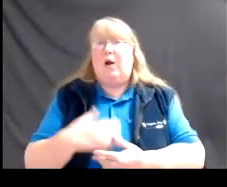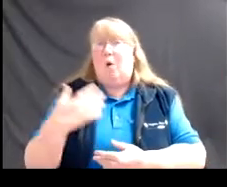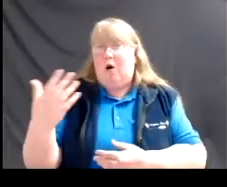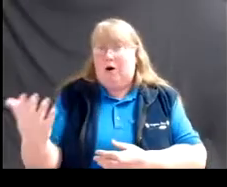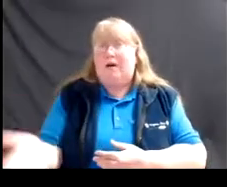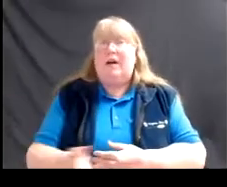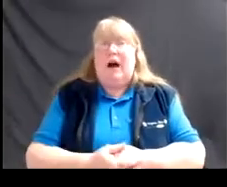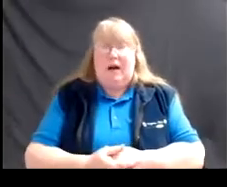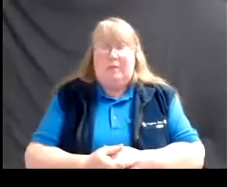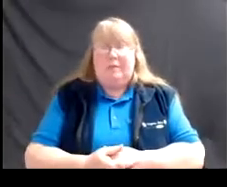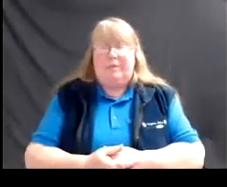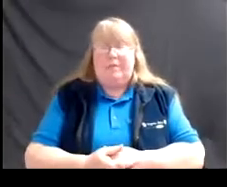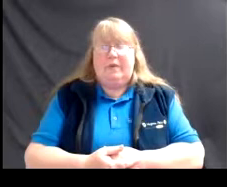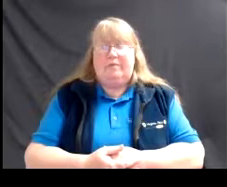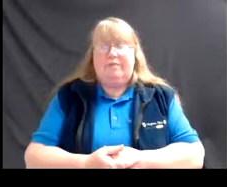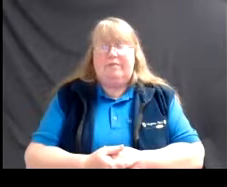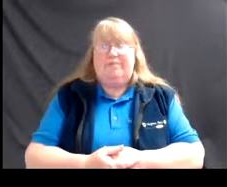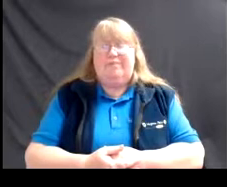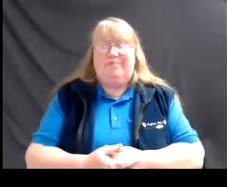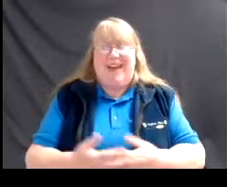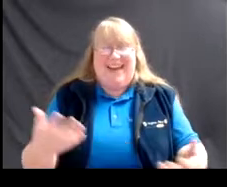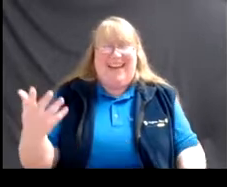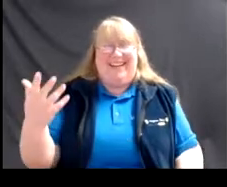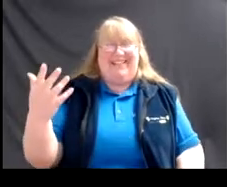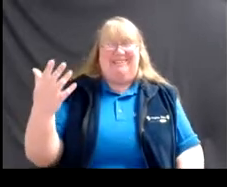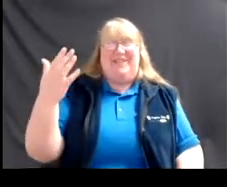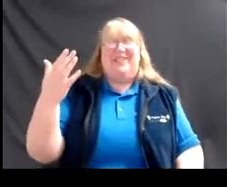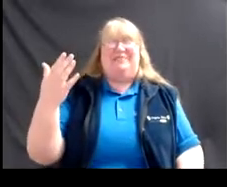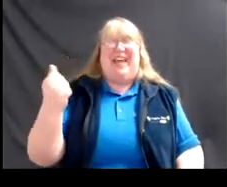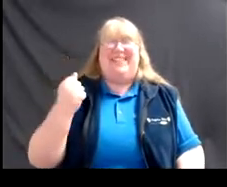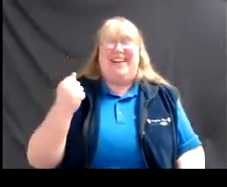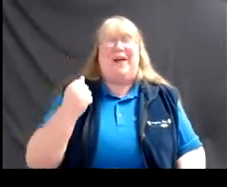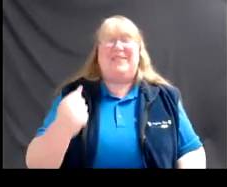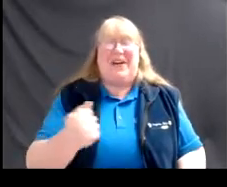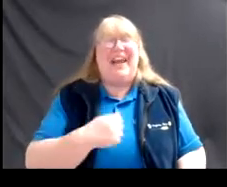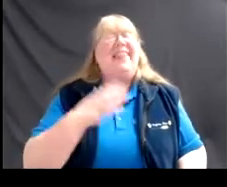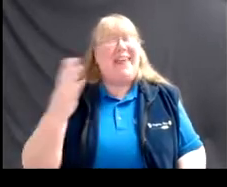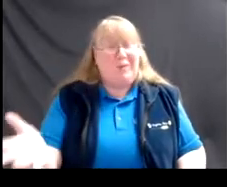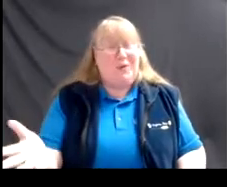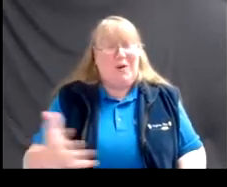or -- . I just blanked on it, I'm sorry! the Apple store.